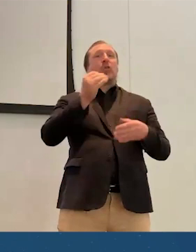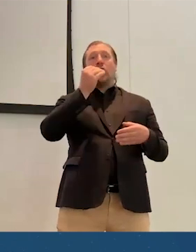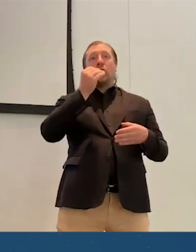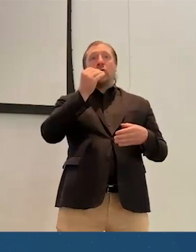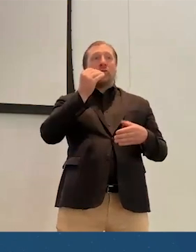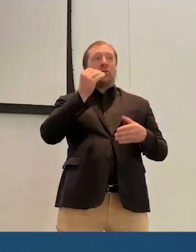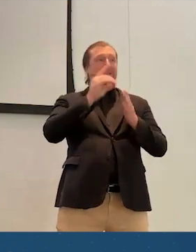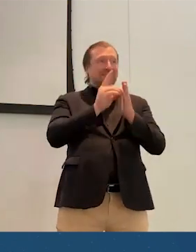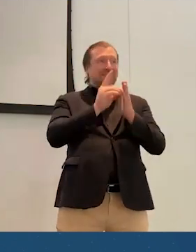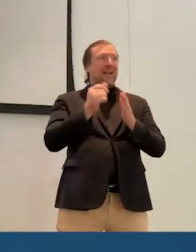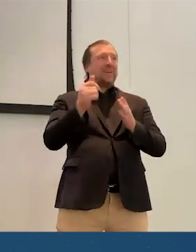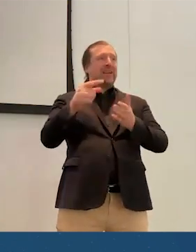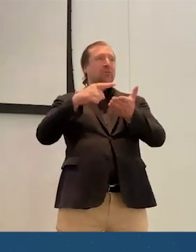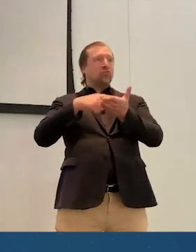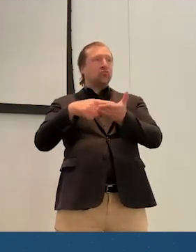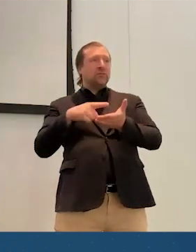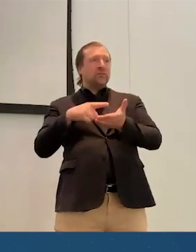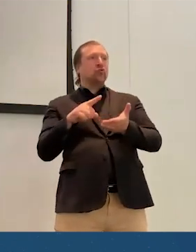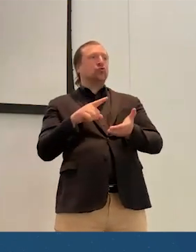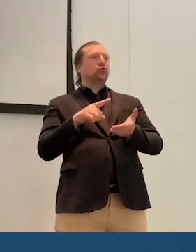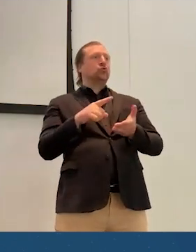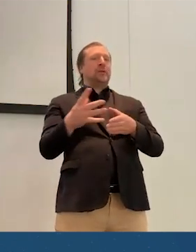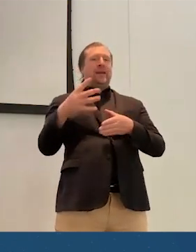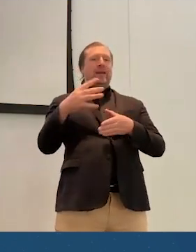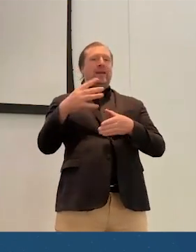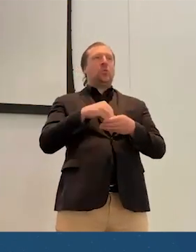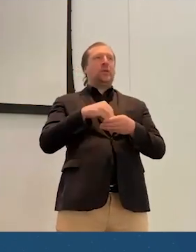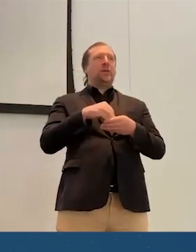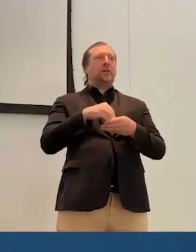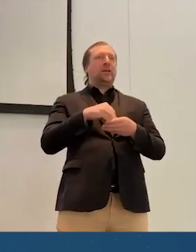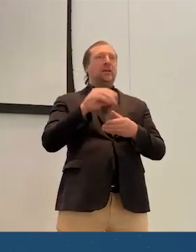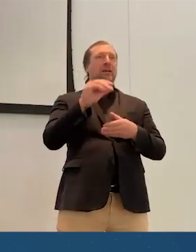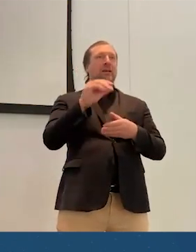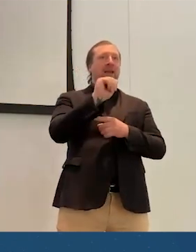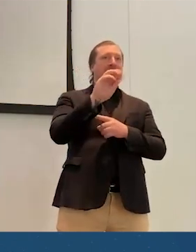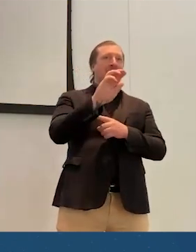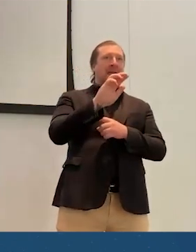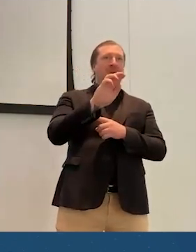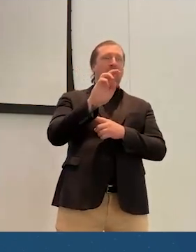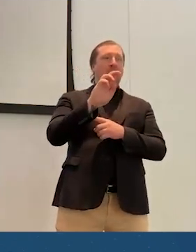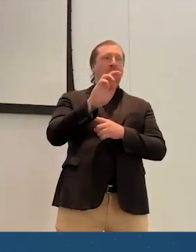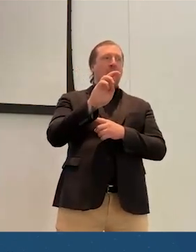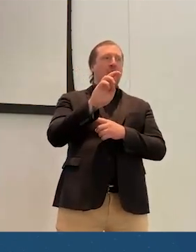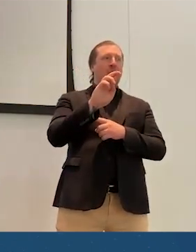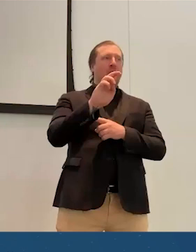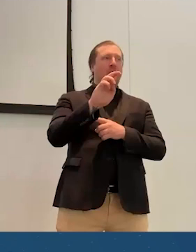methodology and conclude with our key takeaways and thoughts